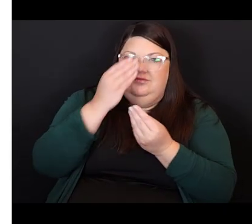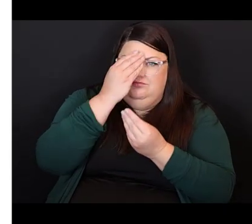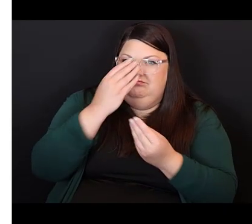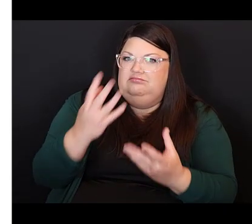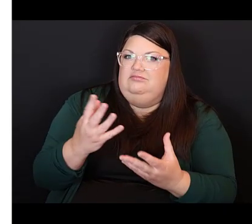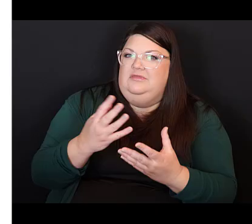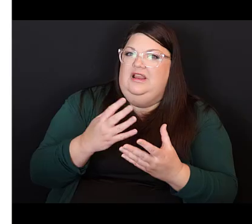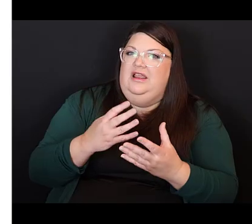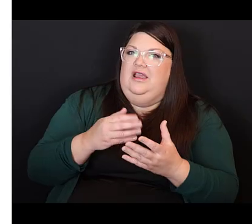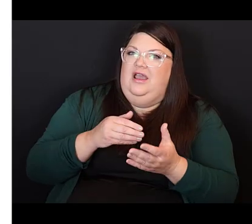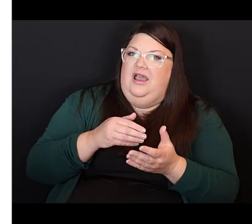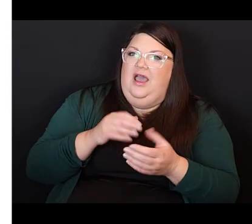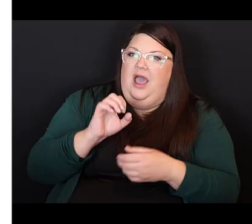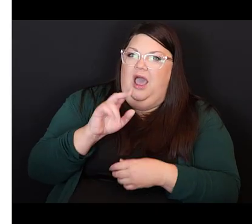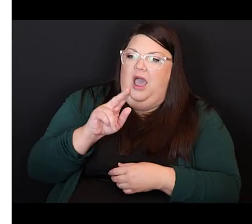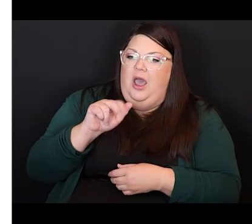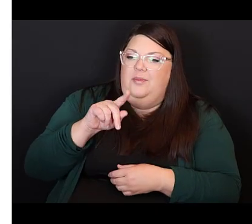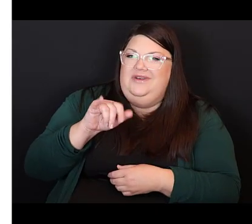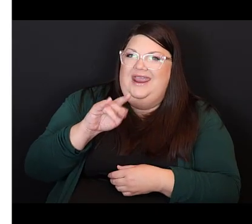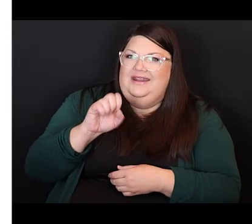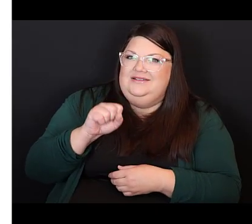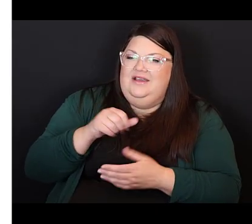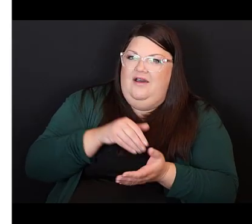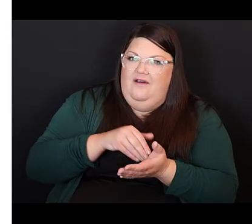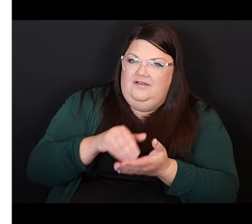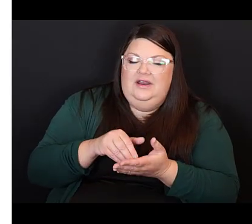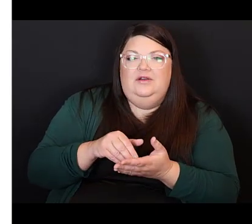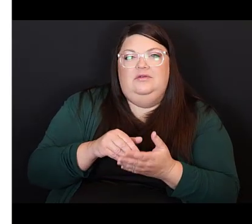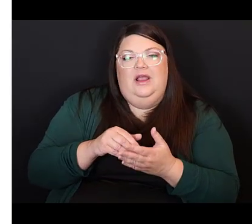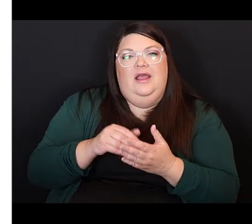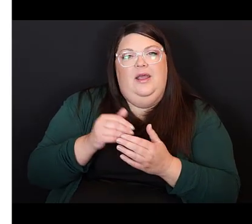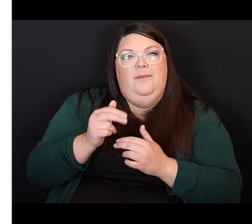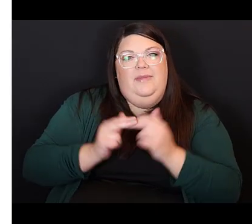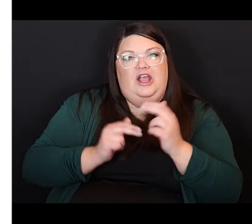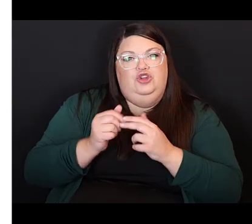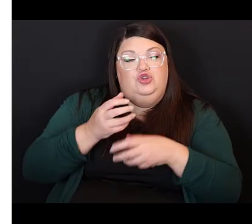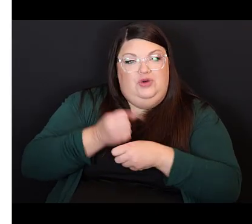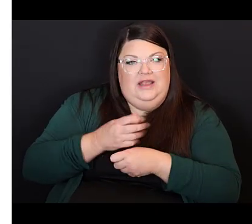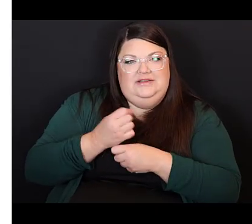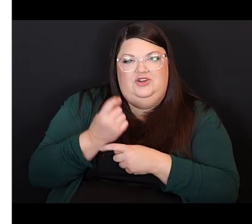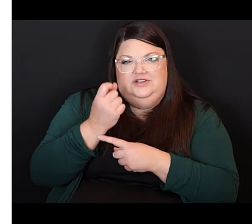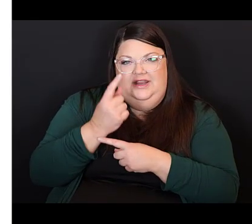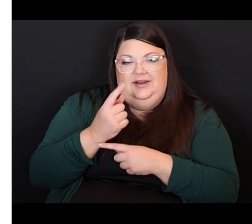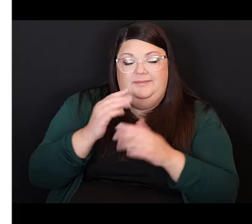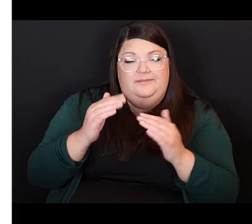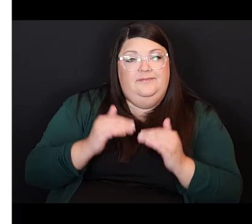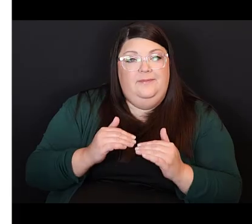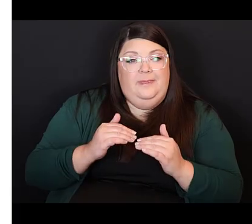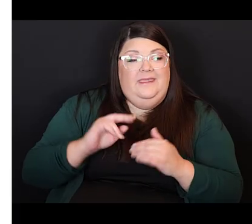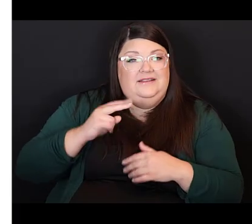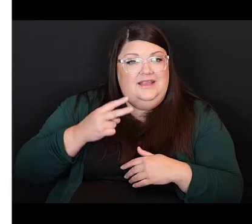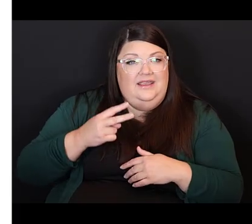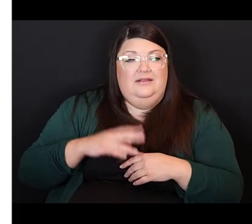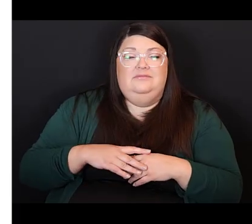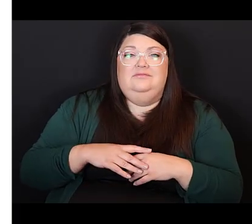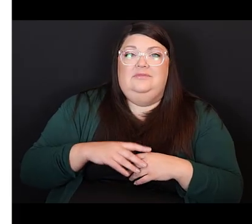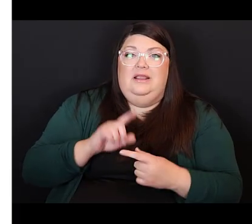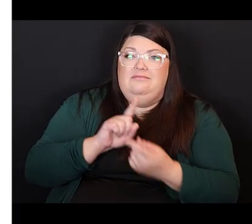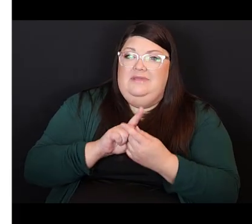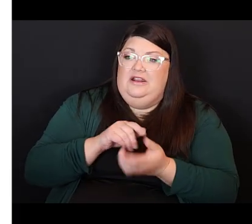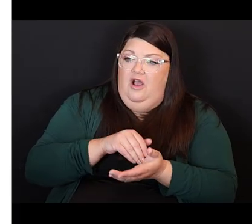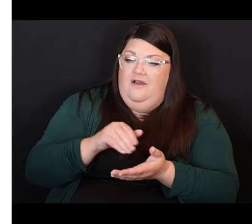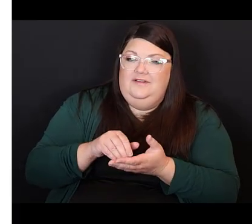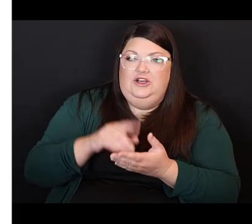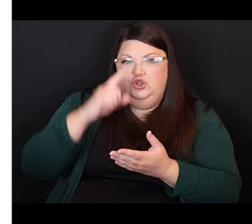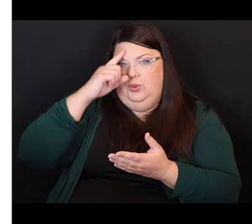regularly helps build trust and understanding. Meet Often to Brainstorm: Schedule regular